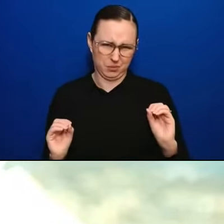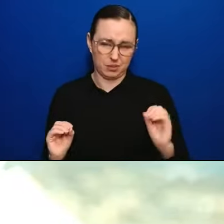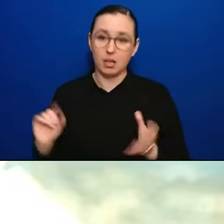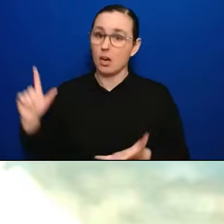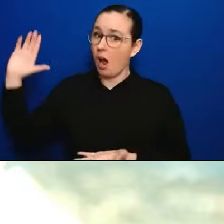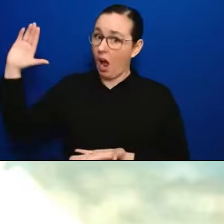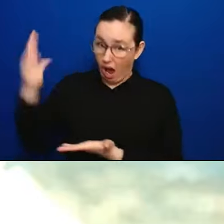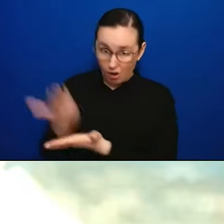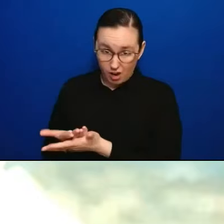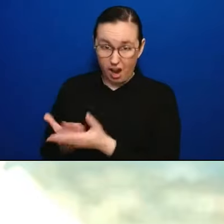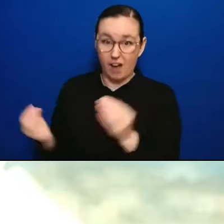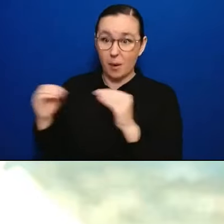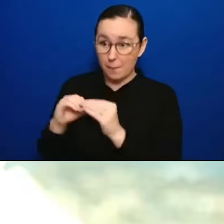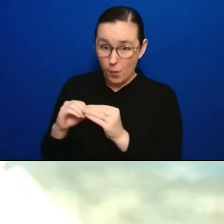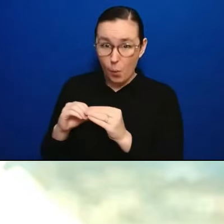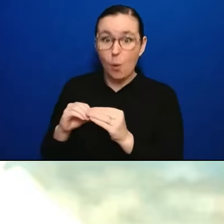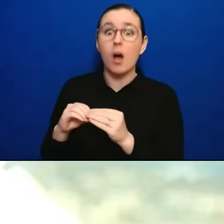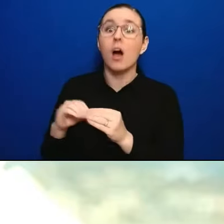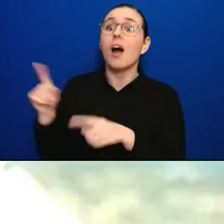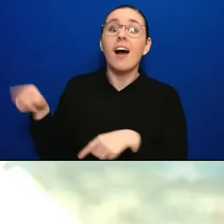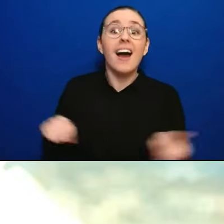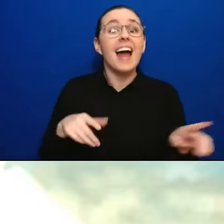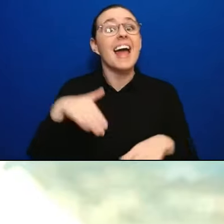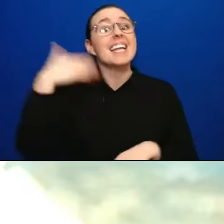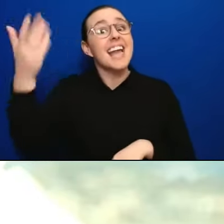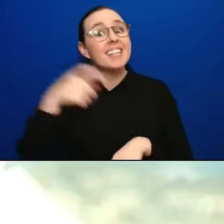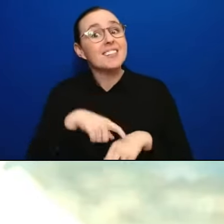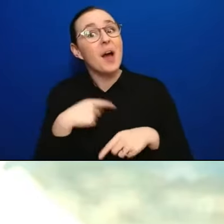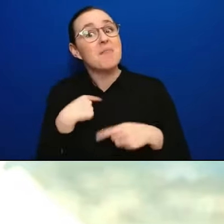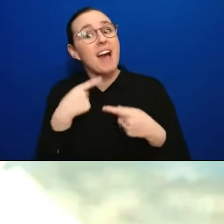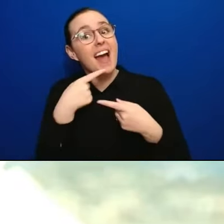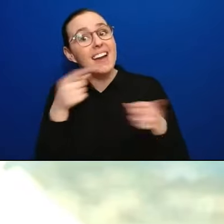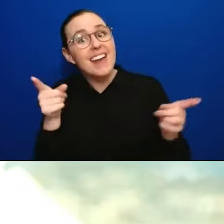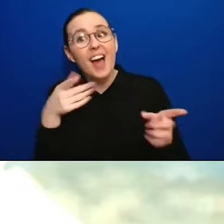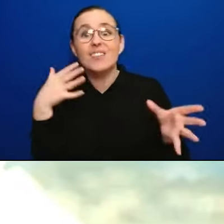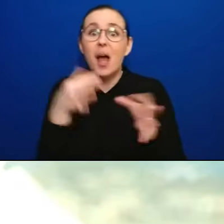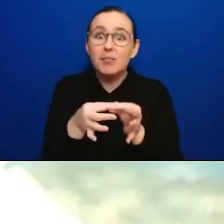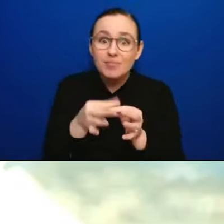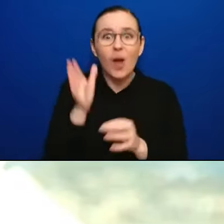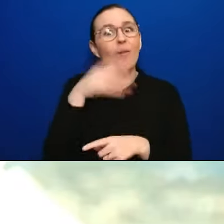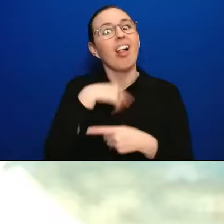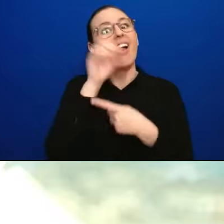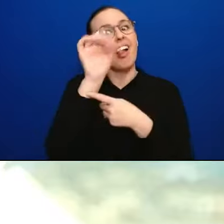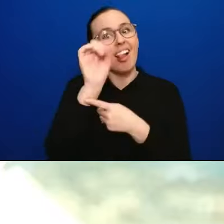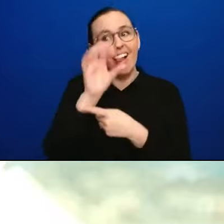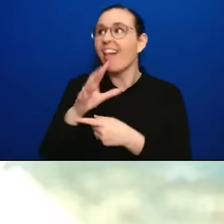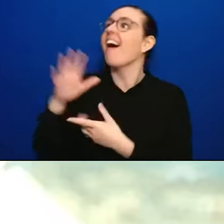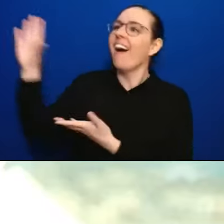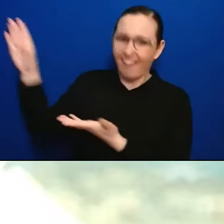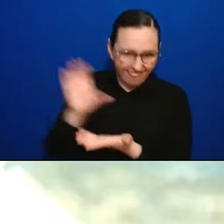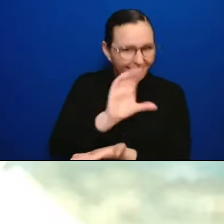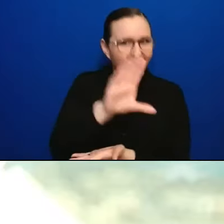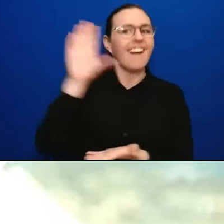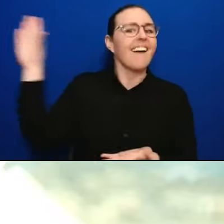increase in that 23478 in the in that number in the next couple of weeks the next time I